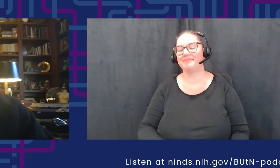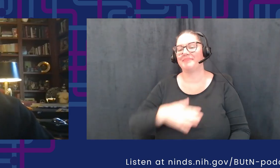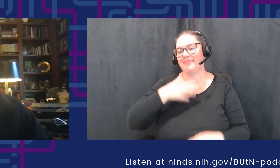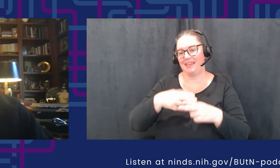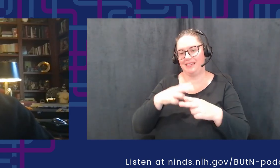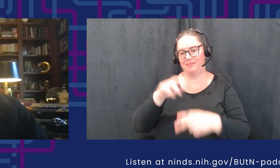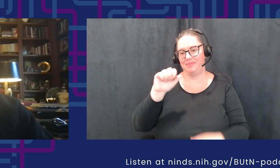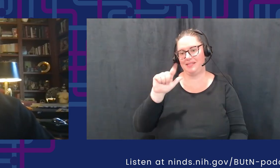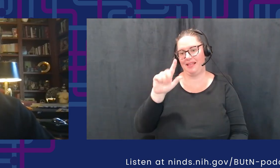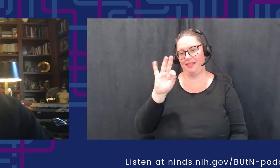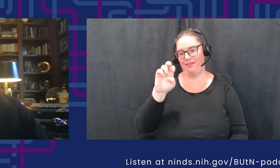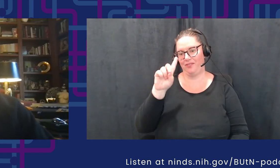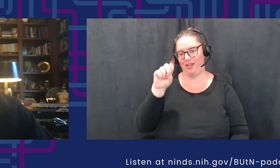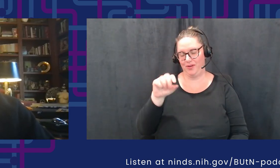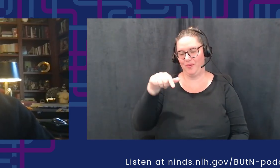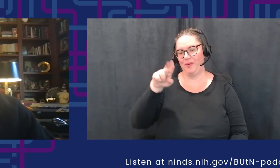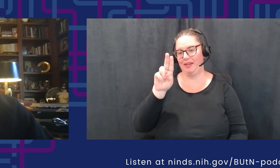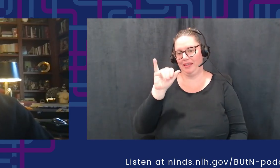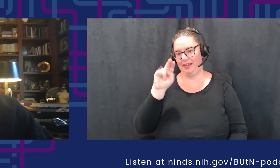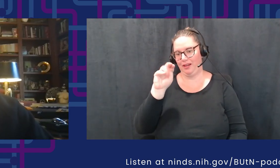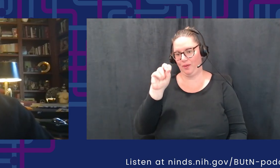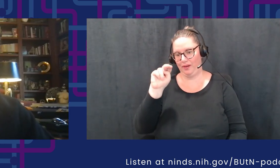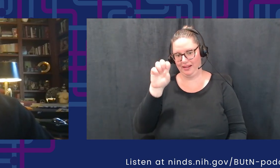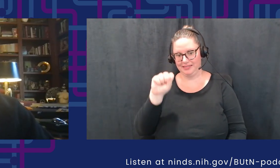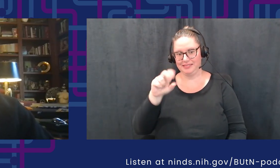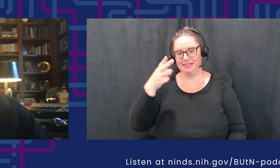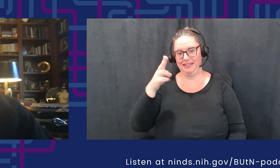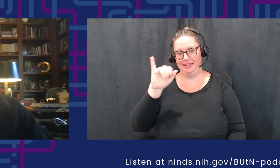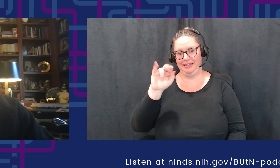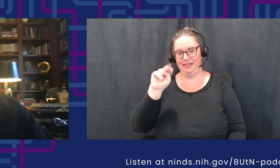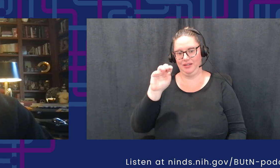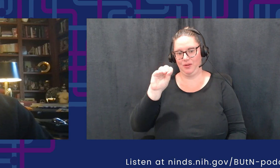Alfredo Quiñones-Hinojosa: My name is Alfredo Quiñones-Hinojosa. Also known as Dr. Q.